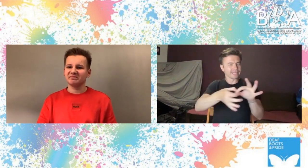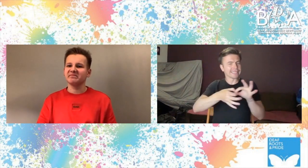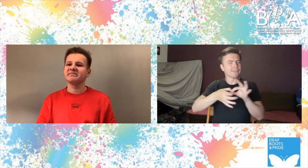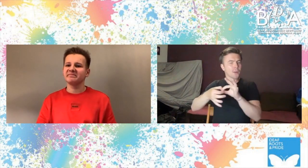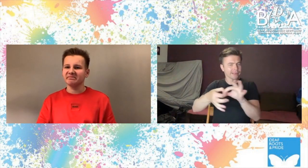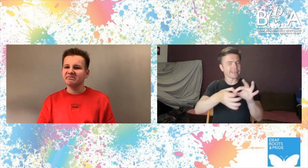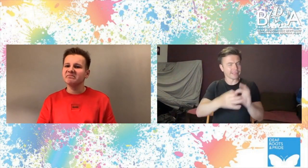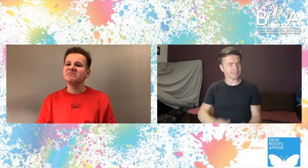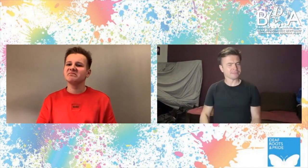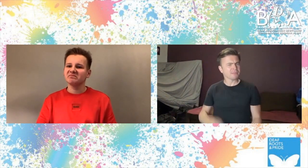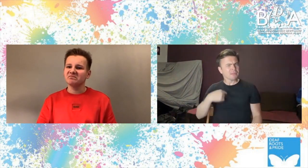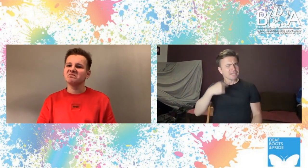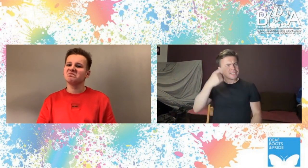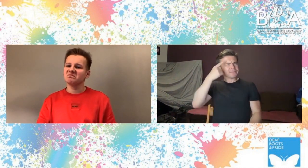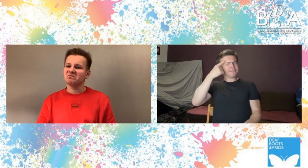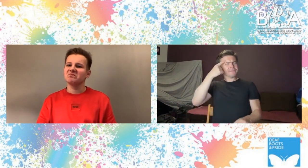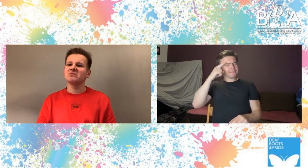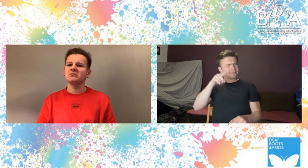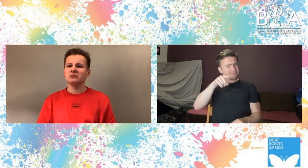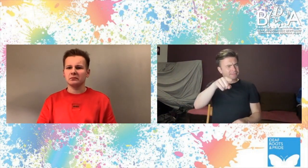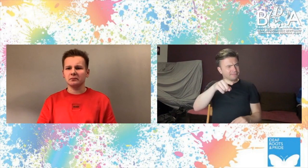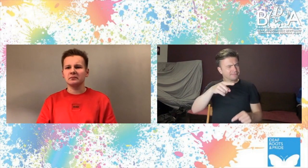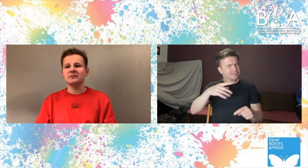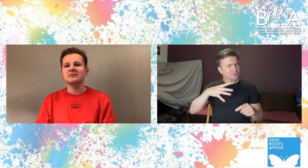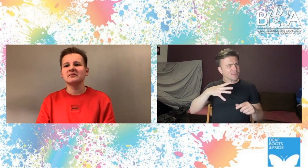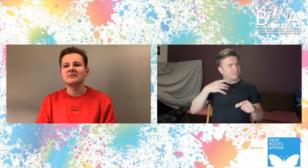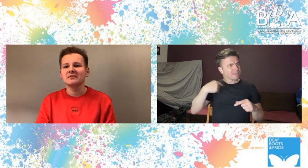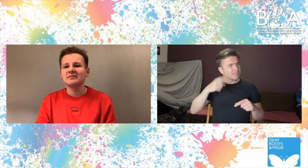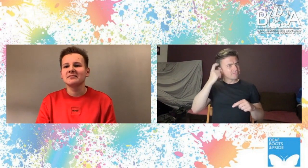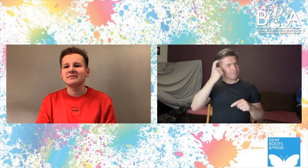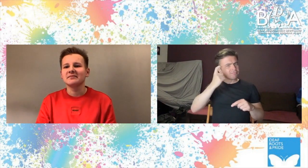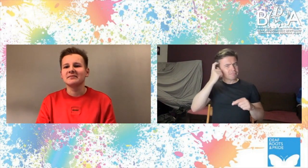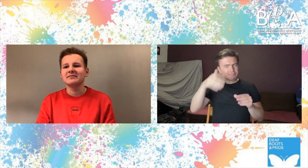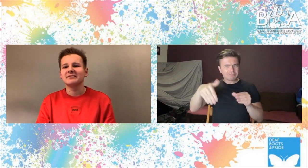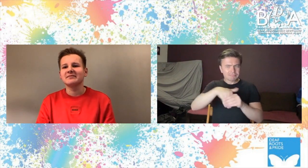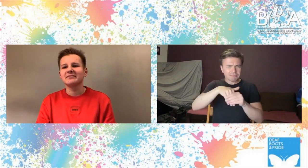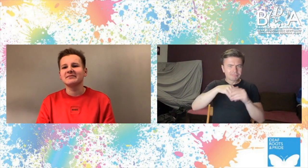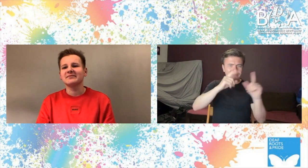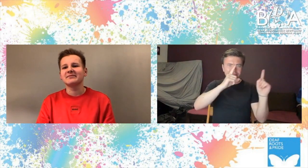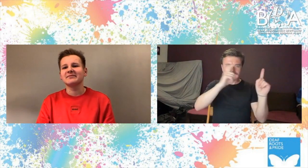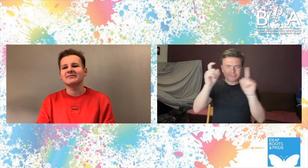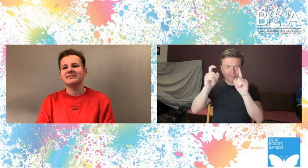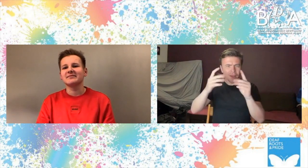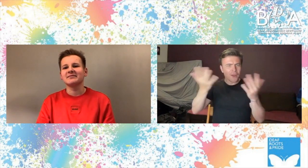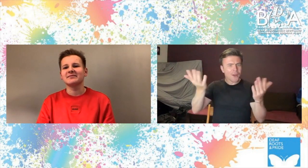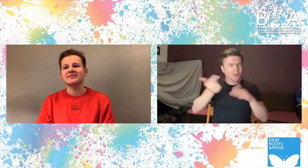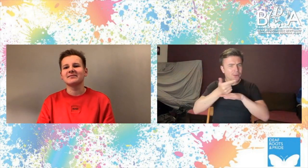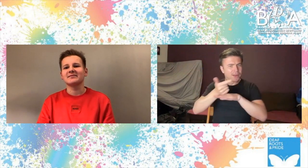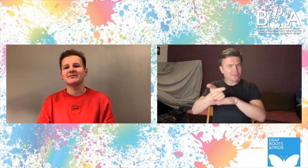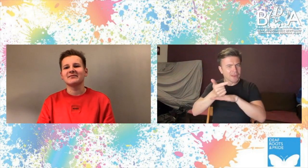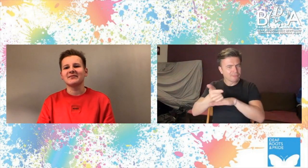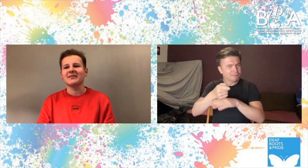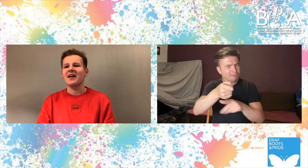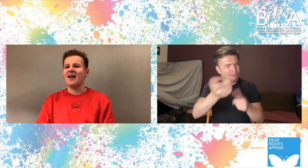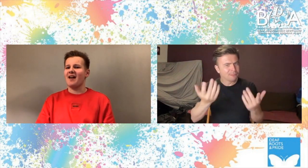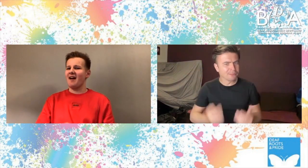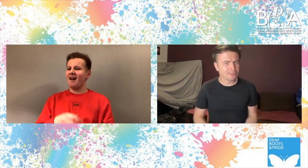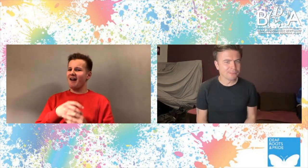in lots of people and work as a team. Are you thinking of getting involved in photography or filmmaking?